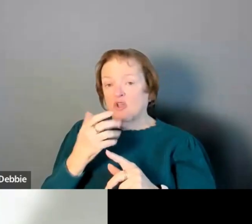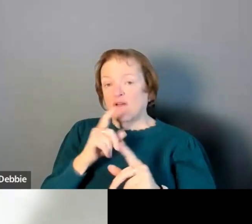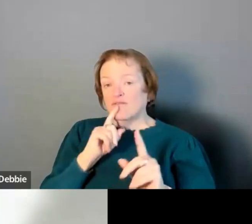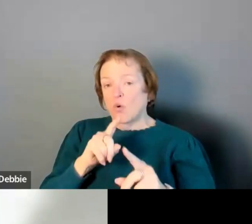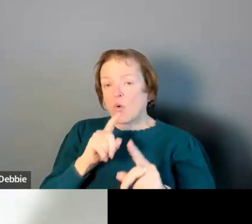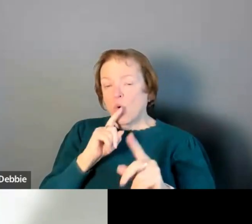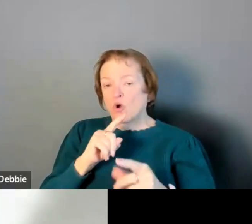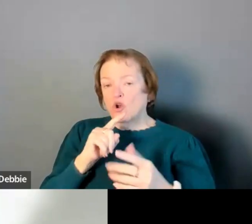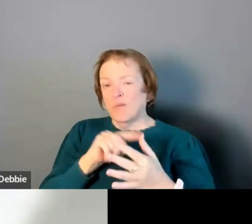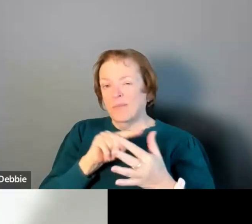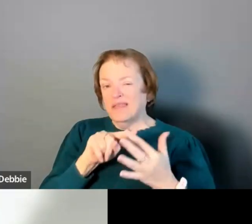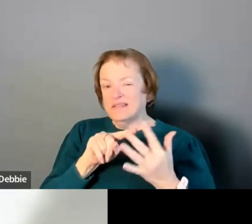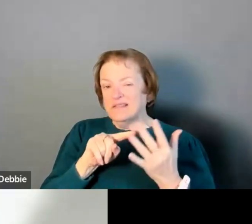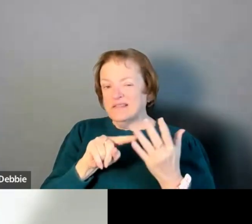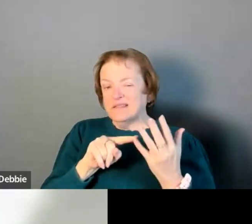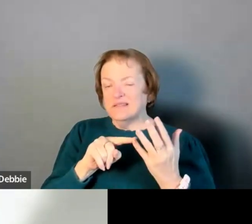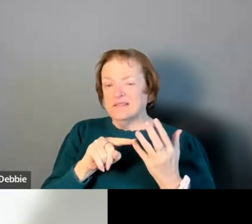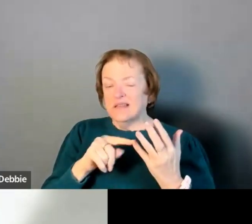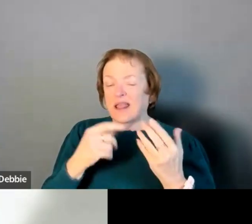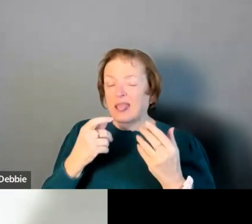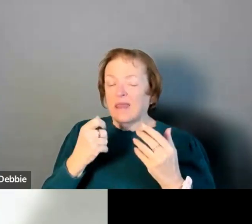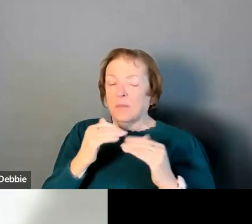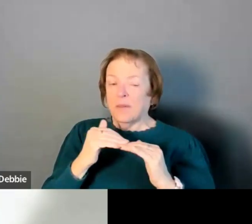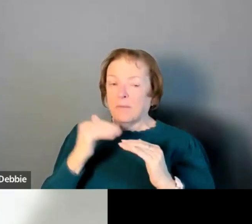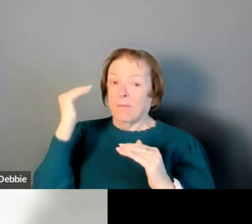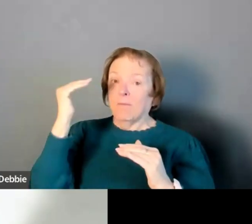It's a little above and beyond, but I love it. If you can order it.